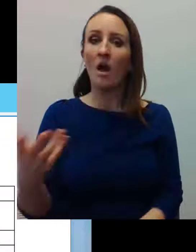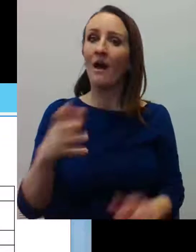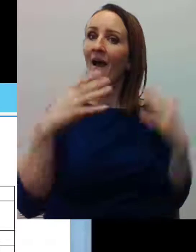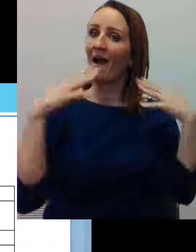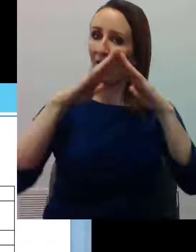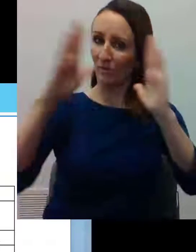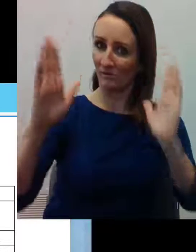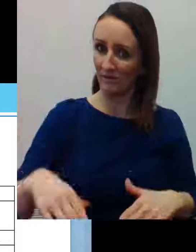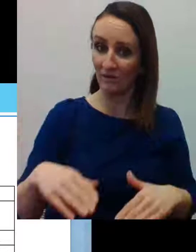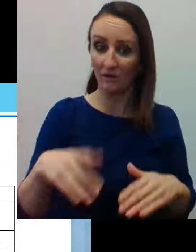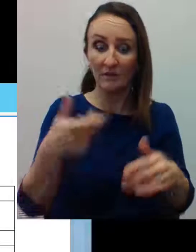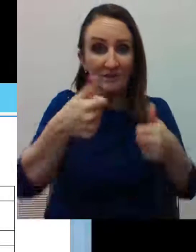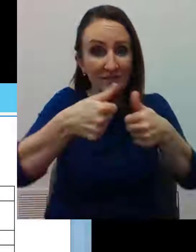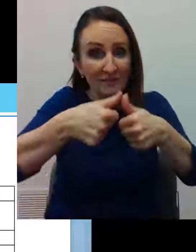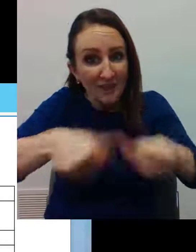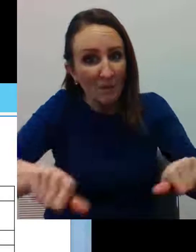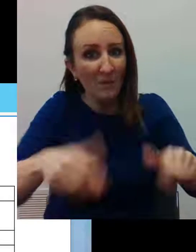mortgage, or even property taxes.